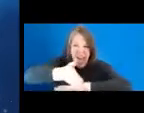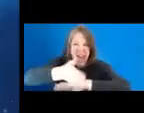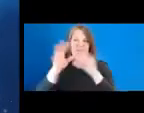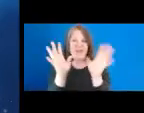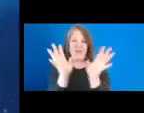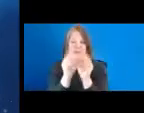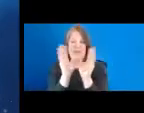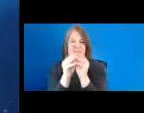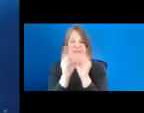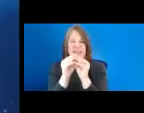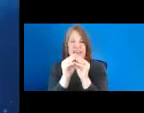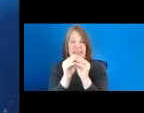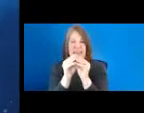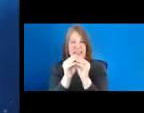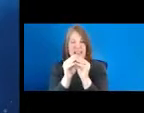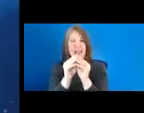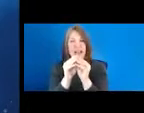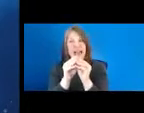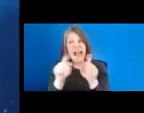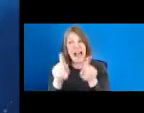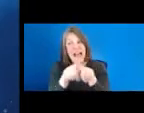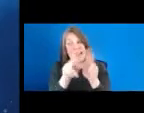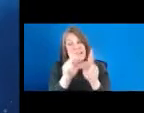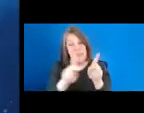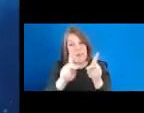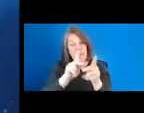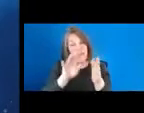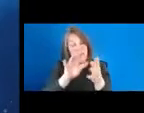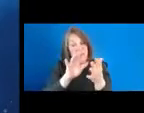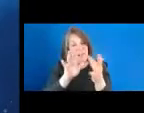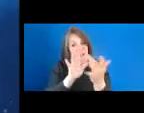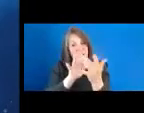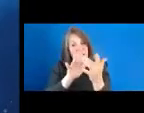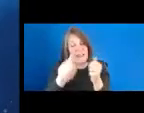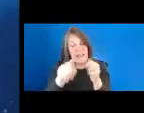contacted you, you can post times to get together with other groups.